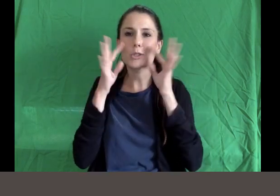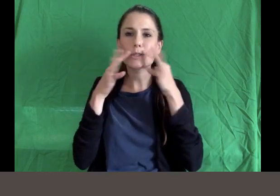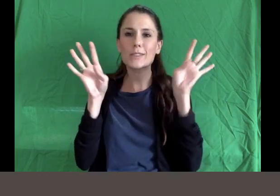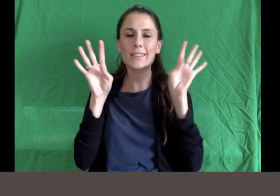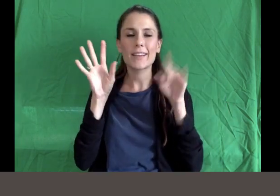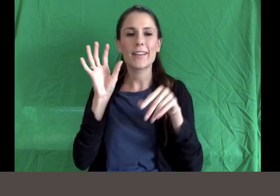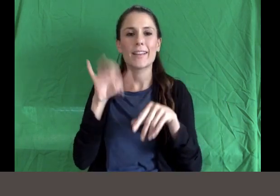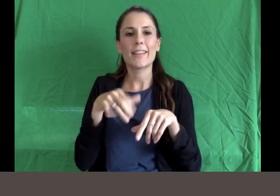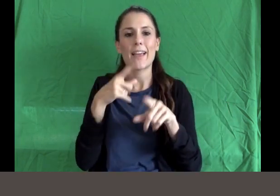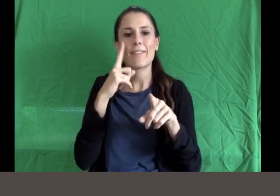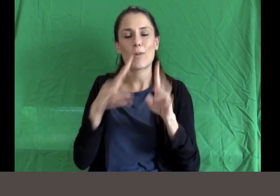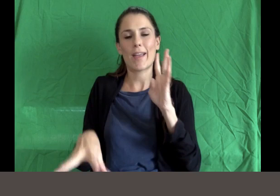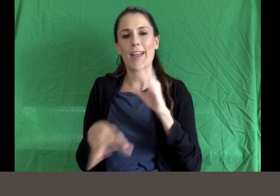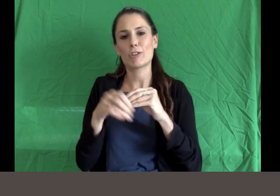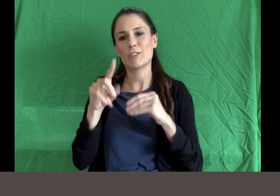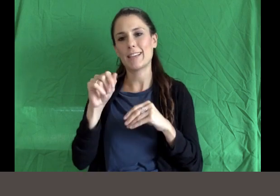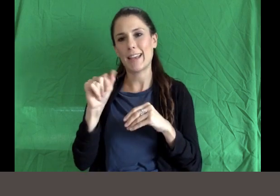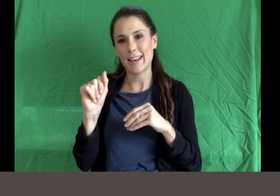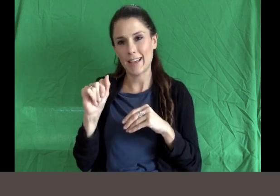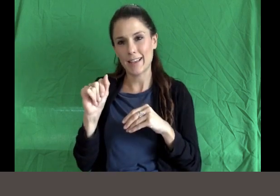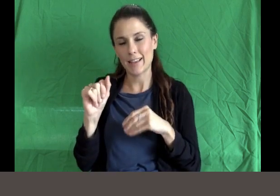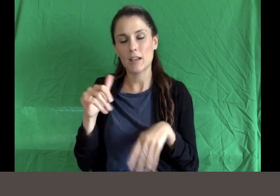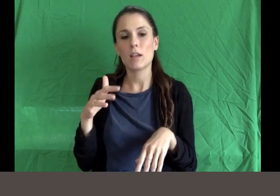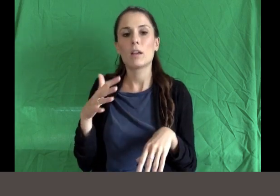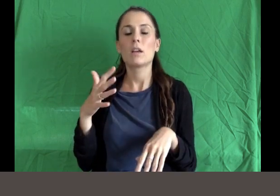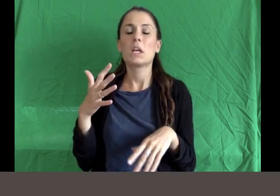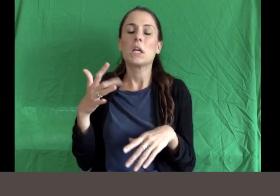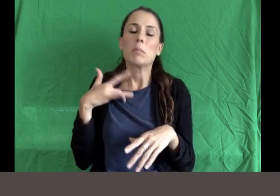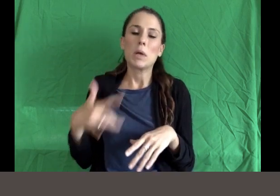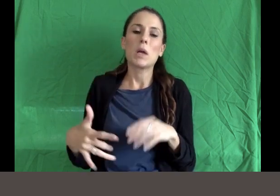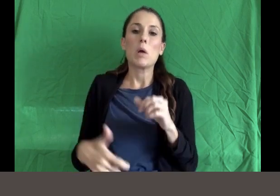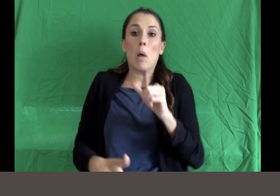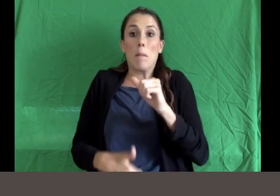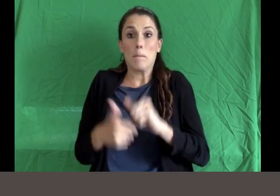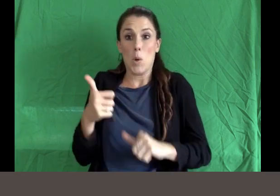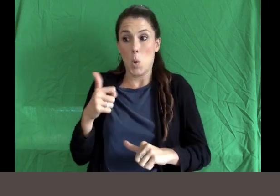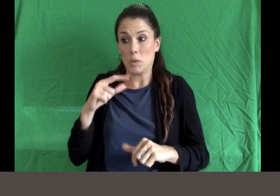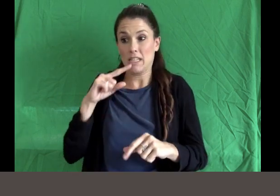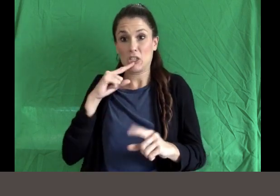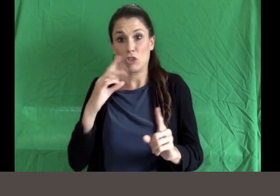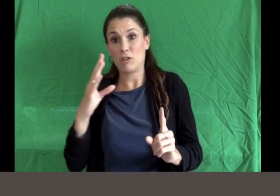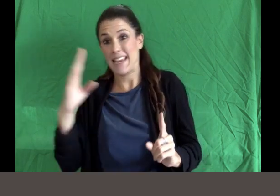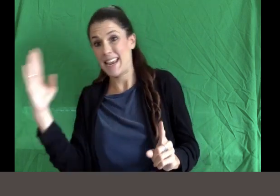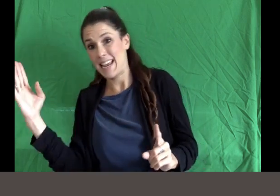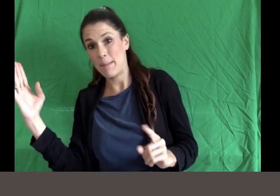times what's called your interquartile range that's the range from the 25th percentile up to the 75th